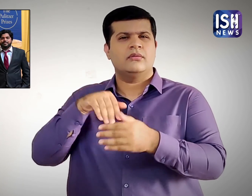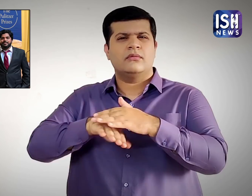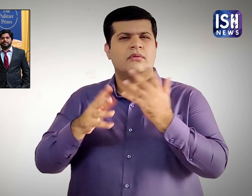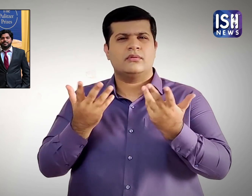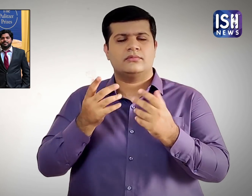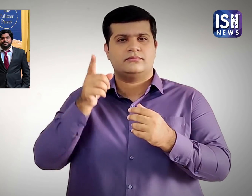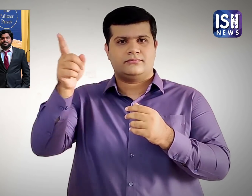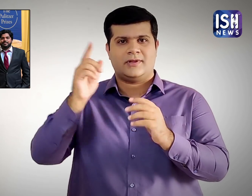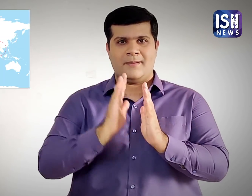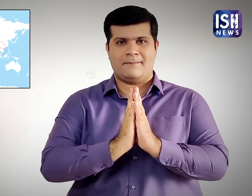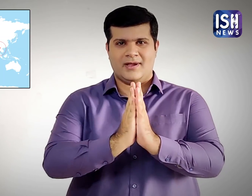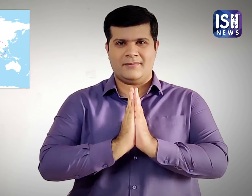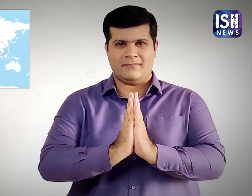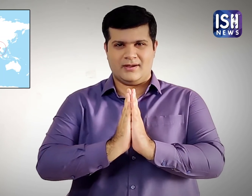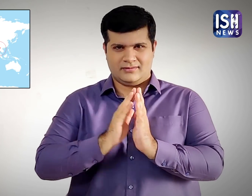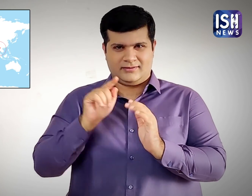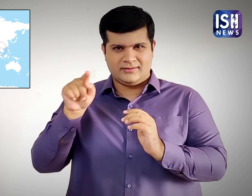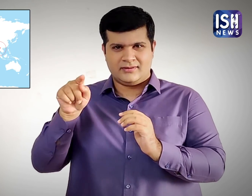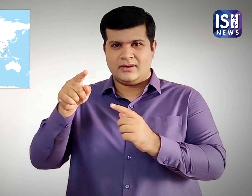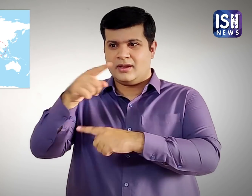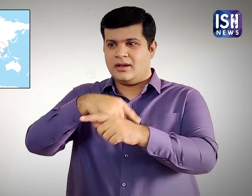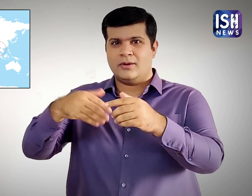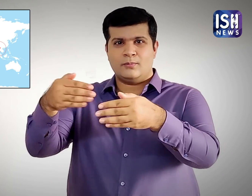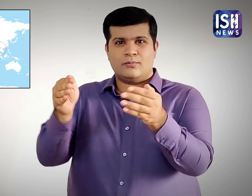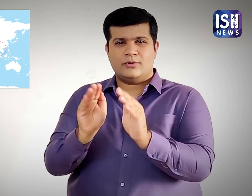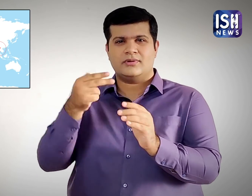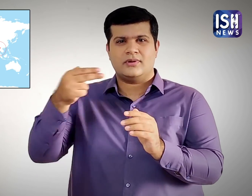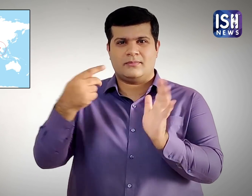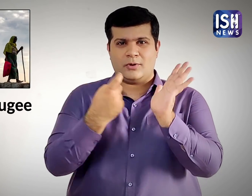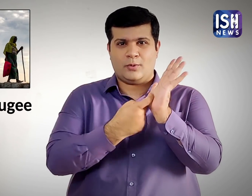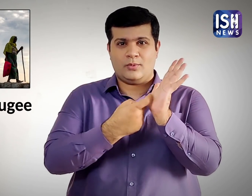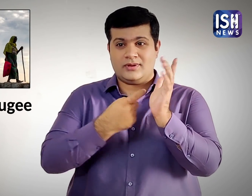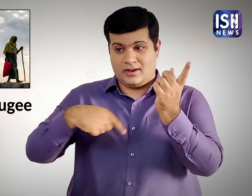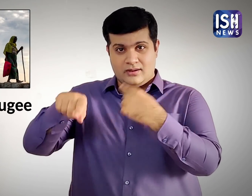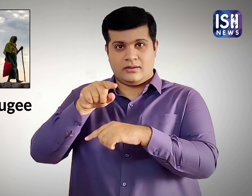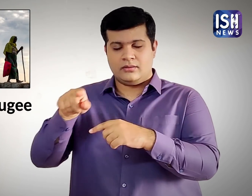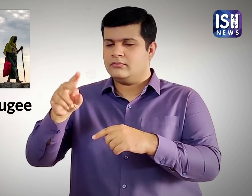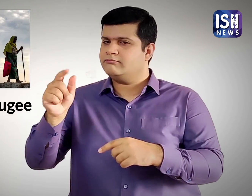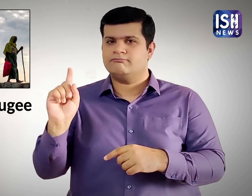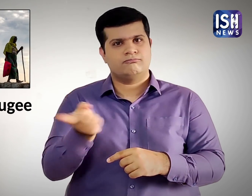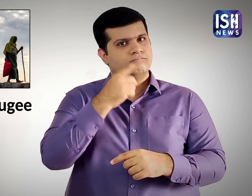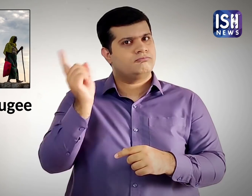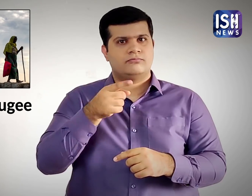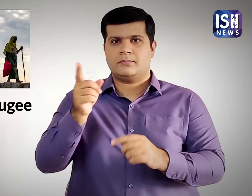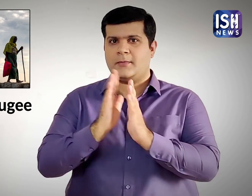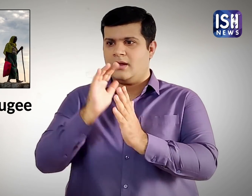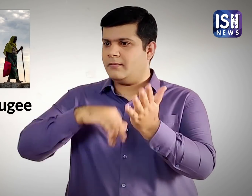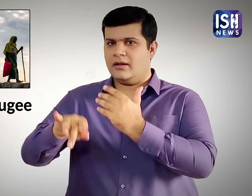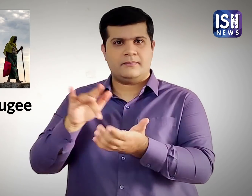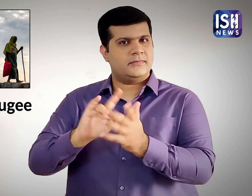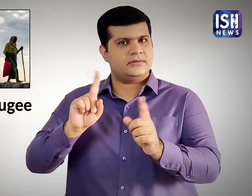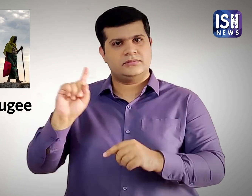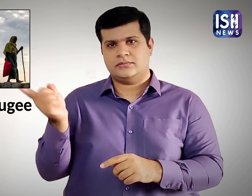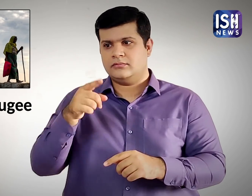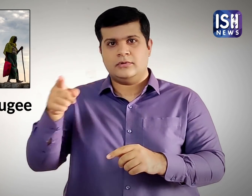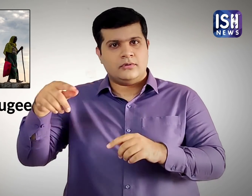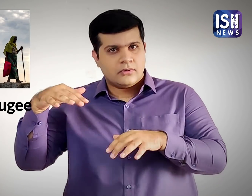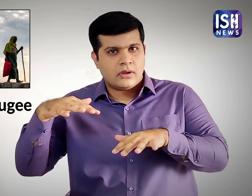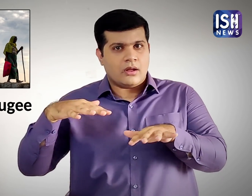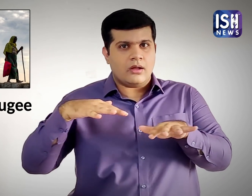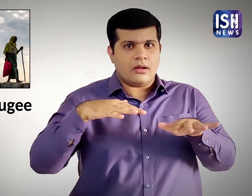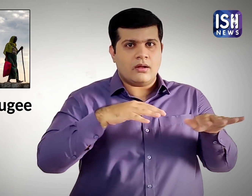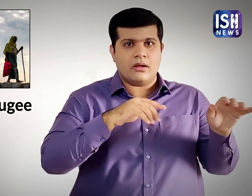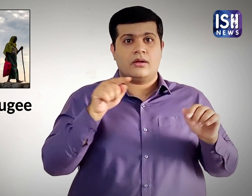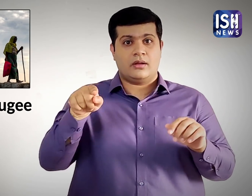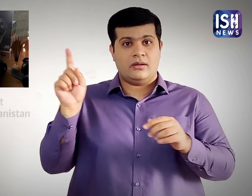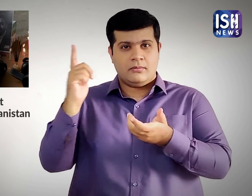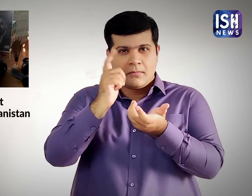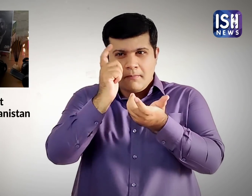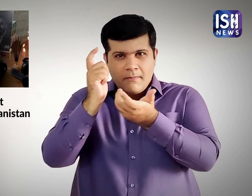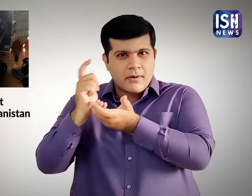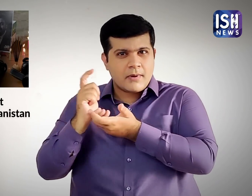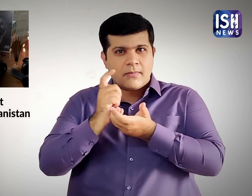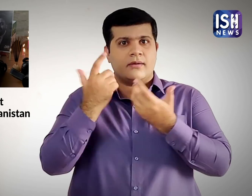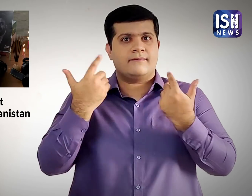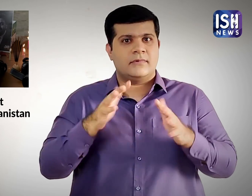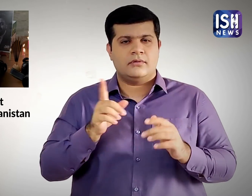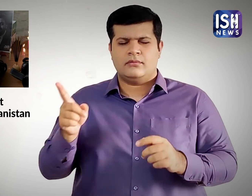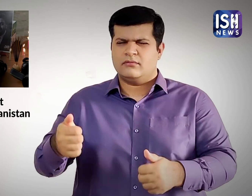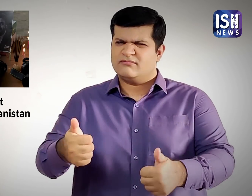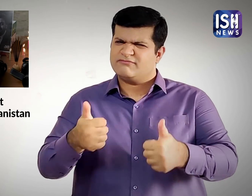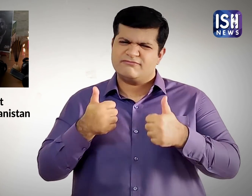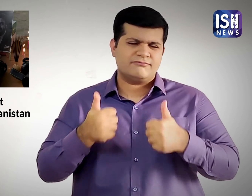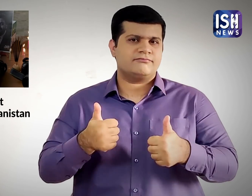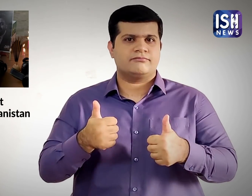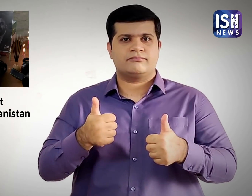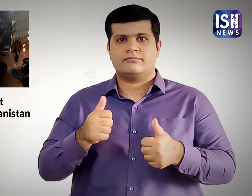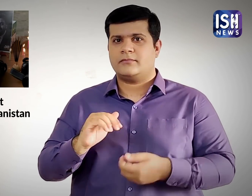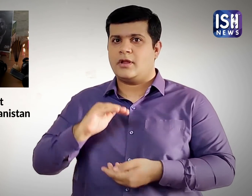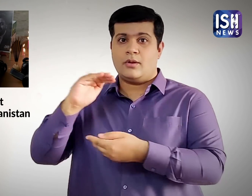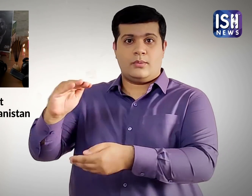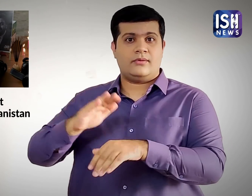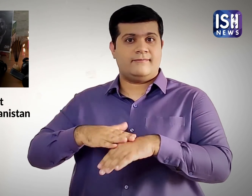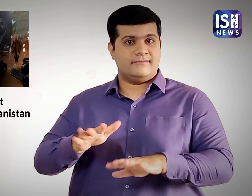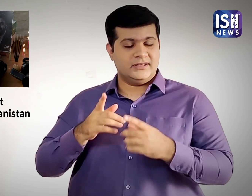for taking pictures & documenting the Rohingya refugee crisis in Myanmar.